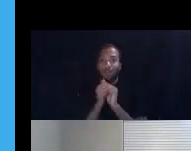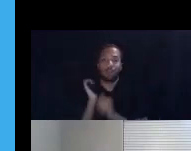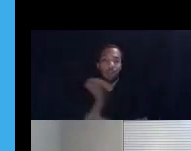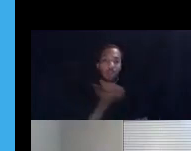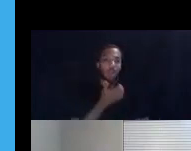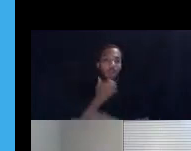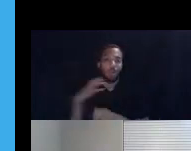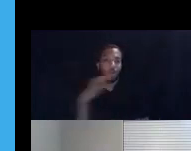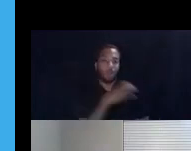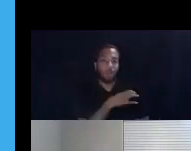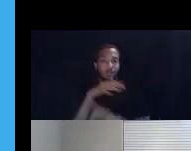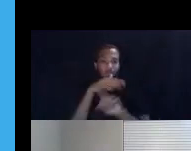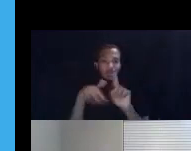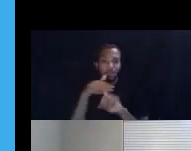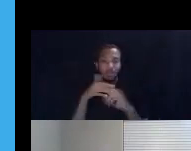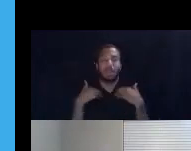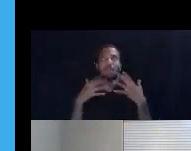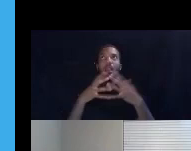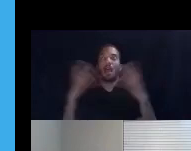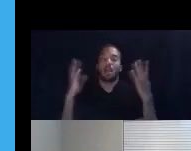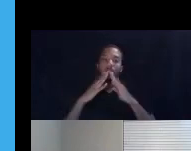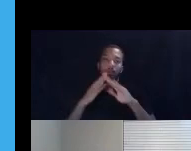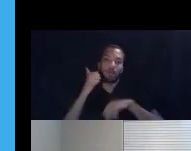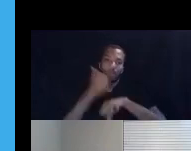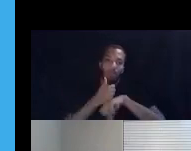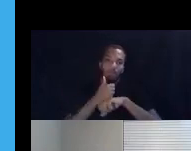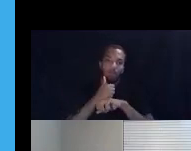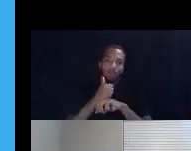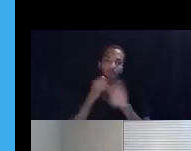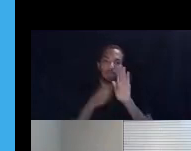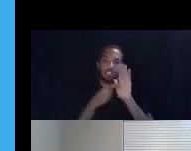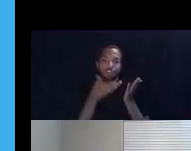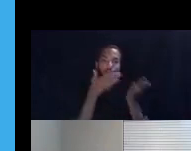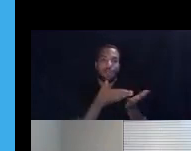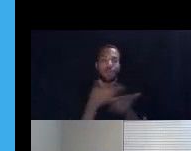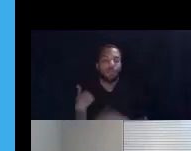We just have so many community based organizations represented there. And we're always looking to bring in more folks